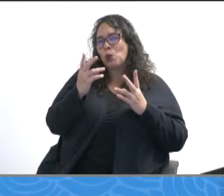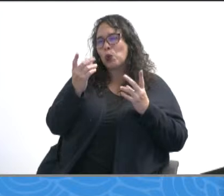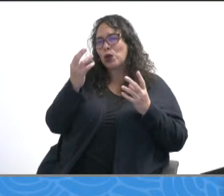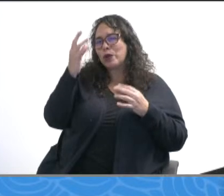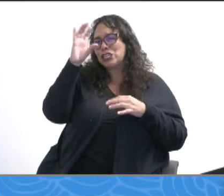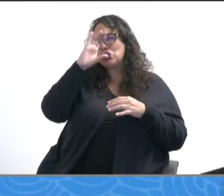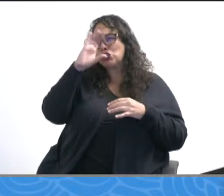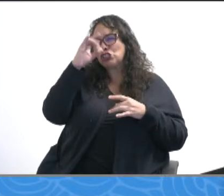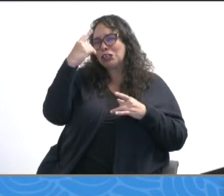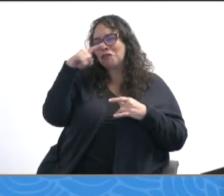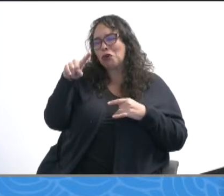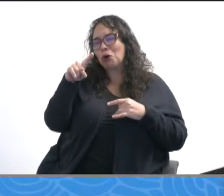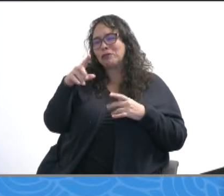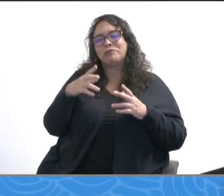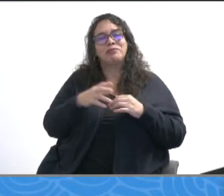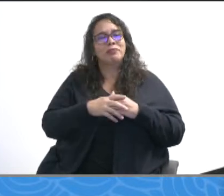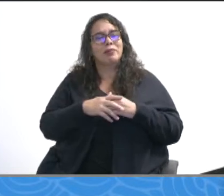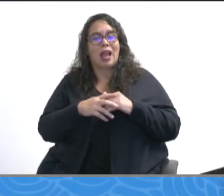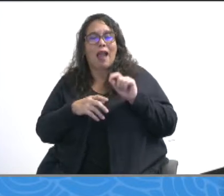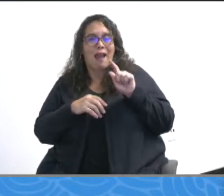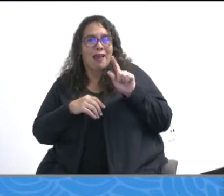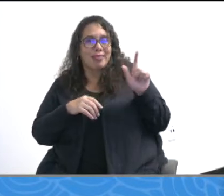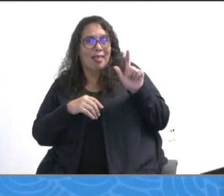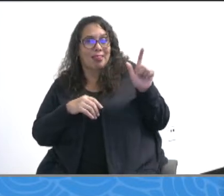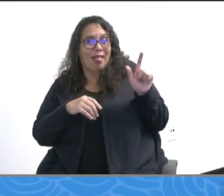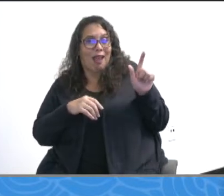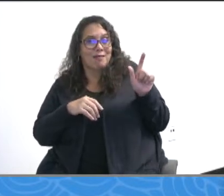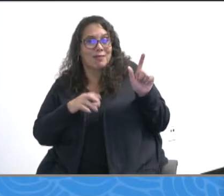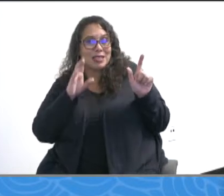But if you look at the left-hand side of this graphic,